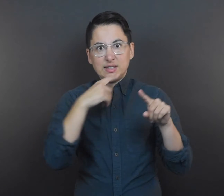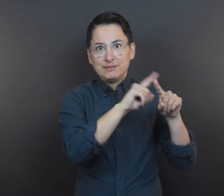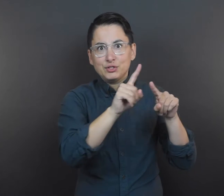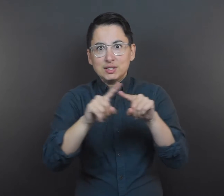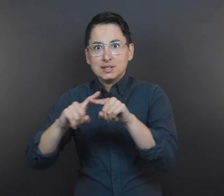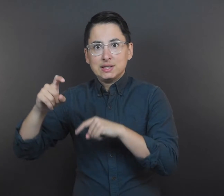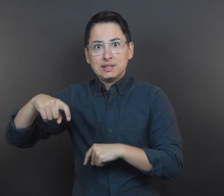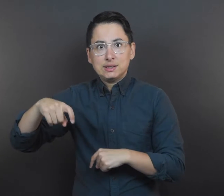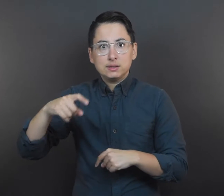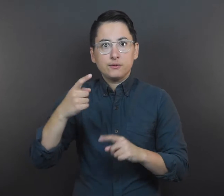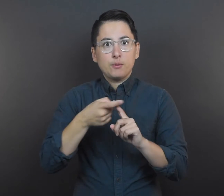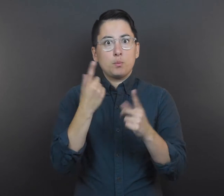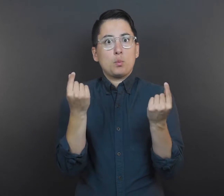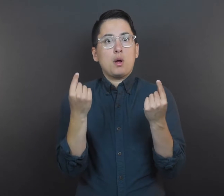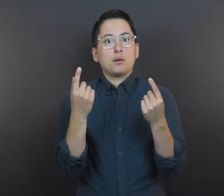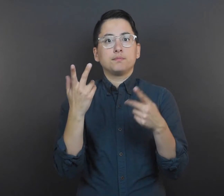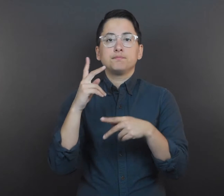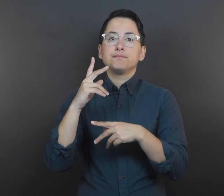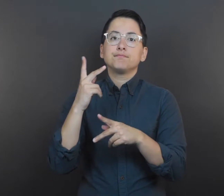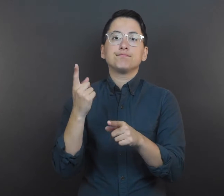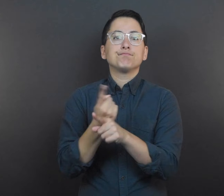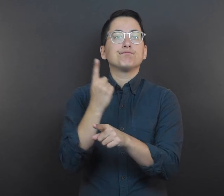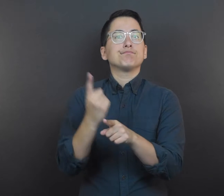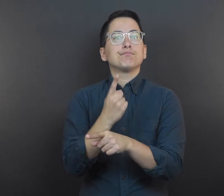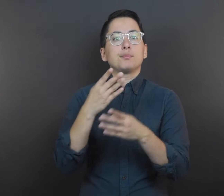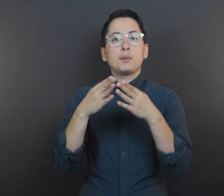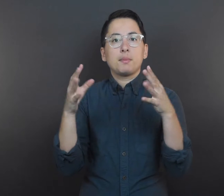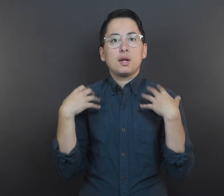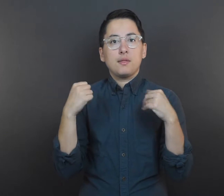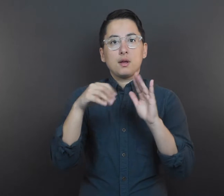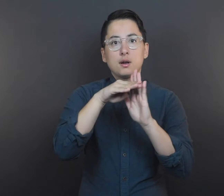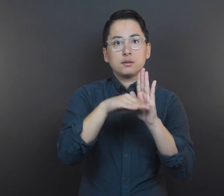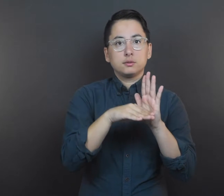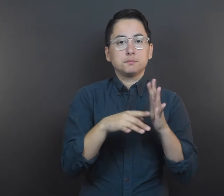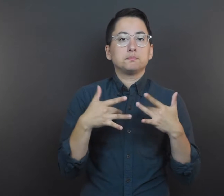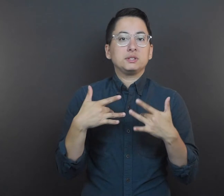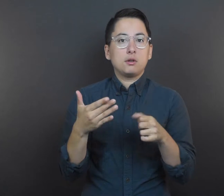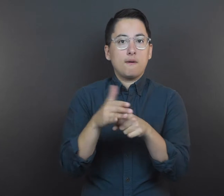have different needs from what typical public health guidance usually covers.